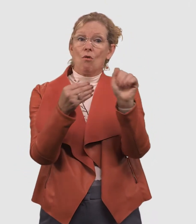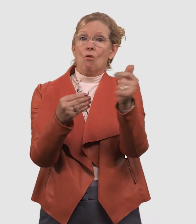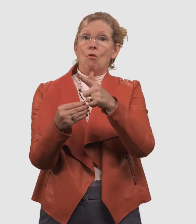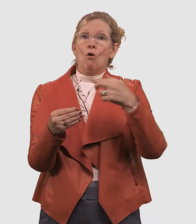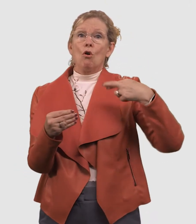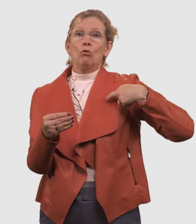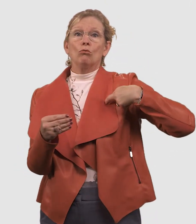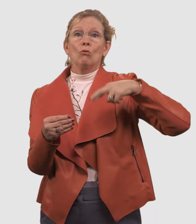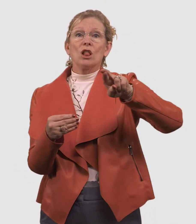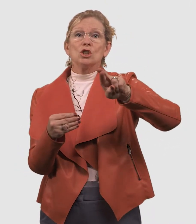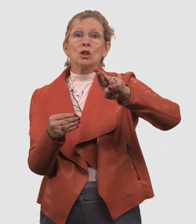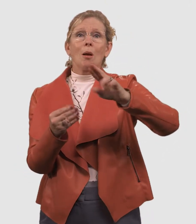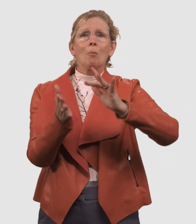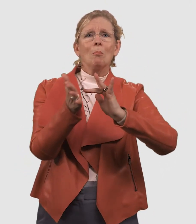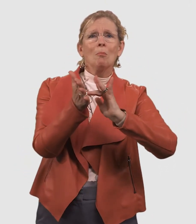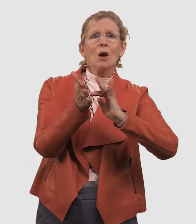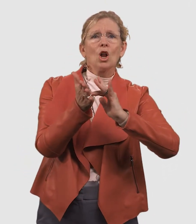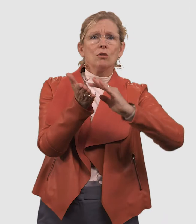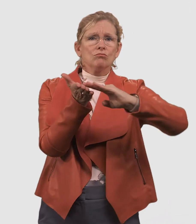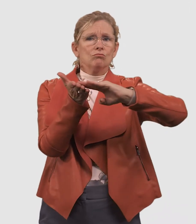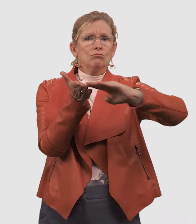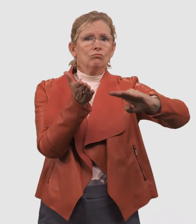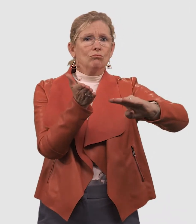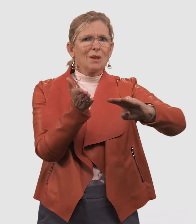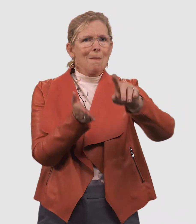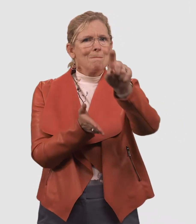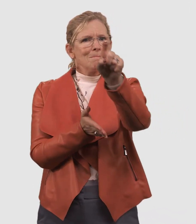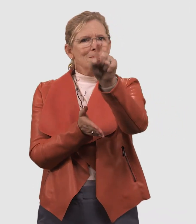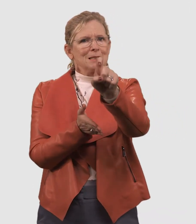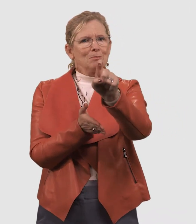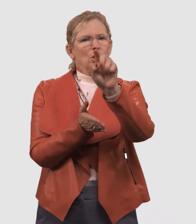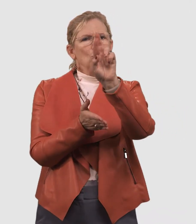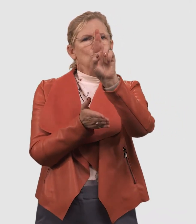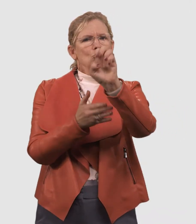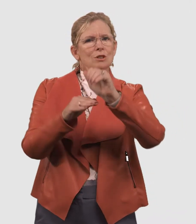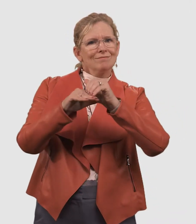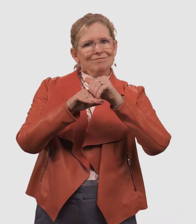In addition, all religious and medical exemptions